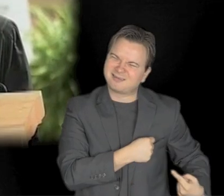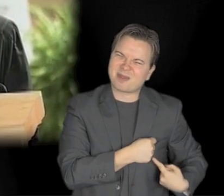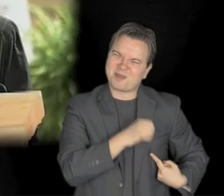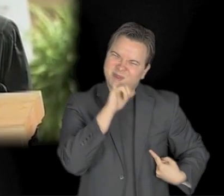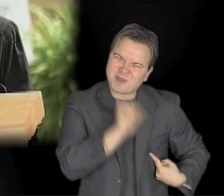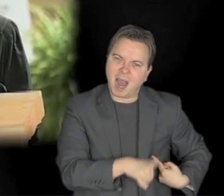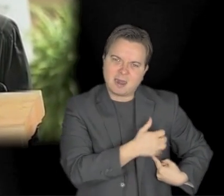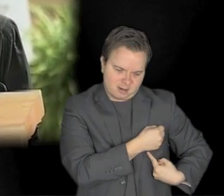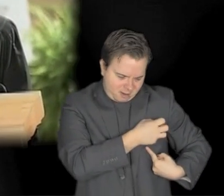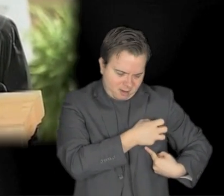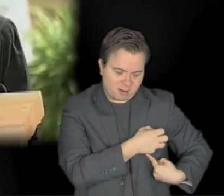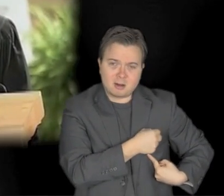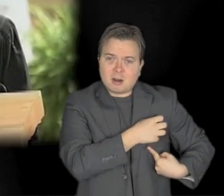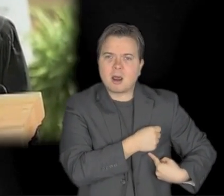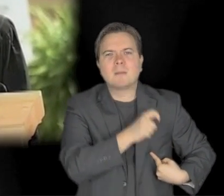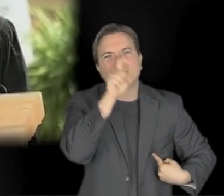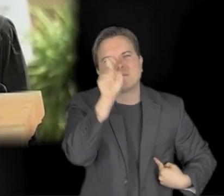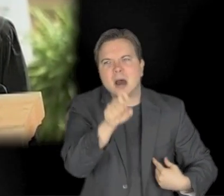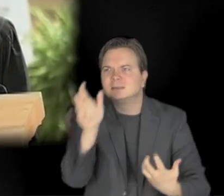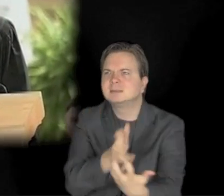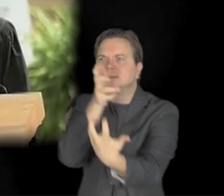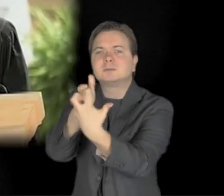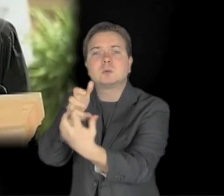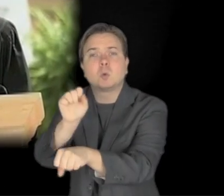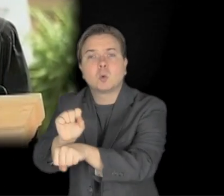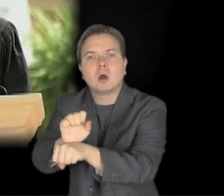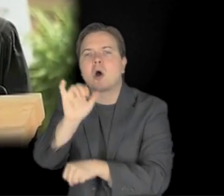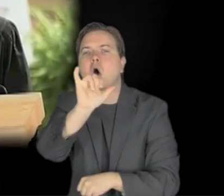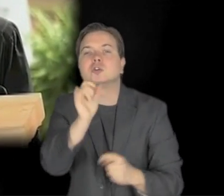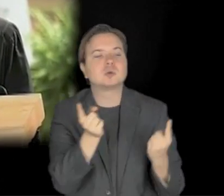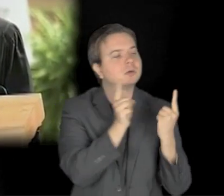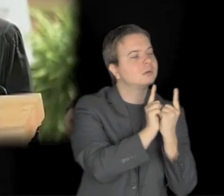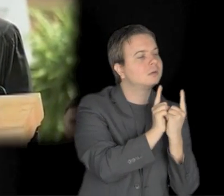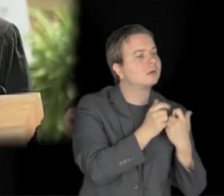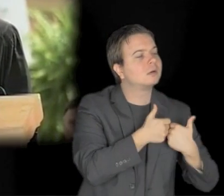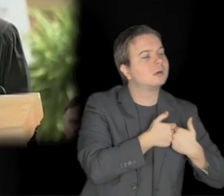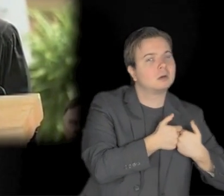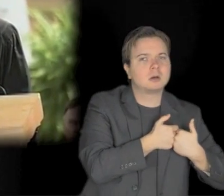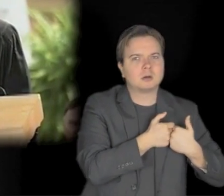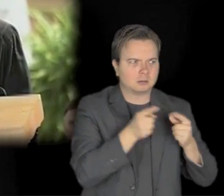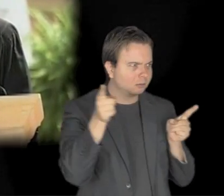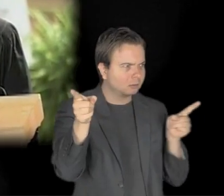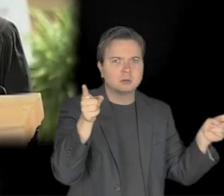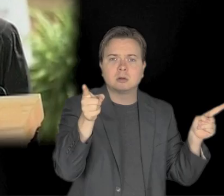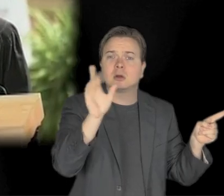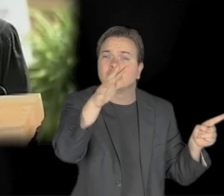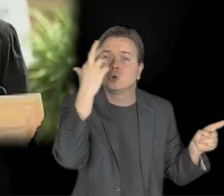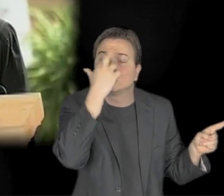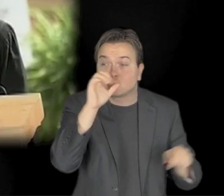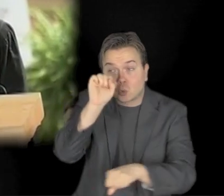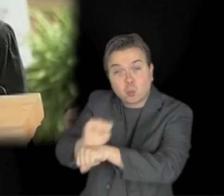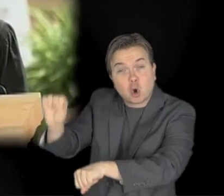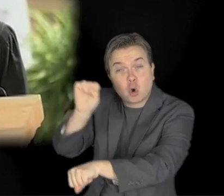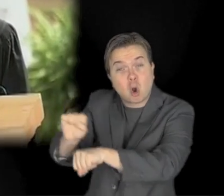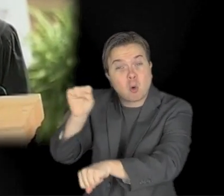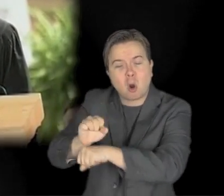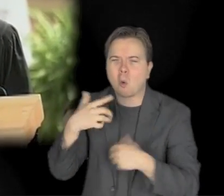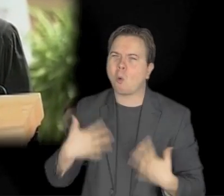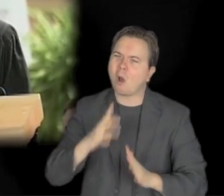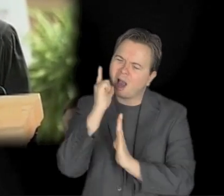And that is as true for your work as it is for your lovers. Your work is going to fill a large part of your life, and the only way to be truly satisfied